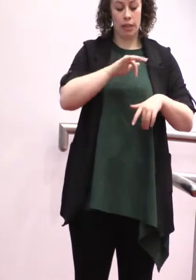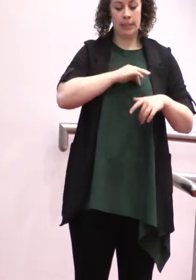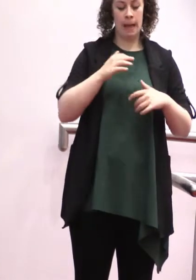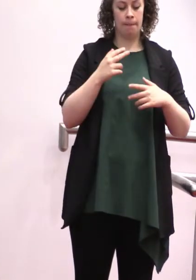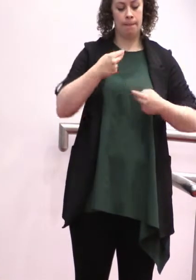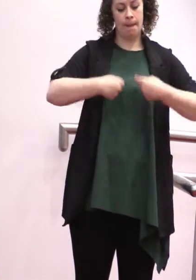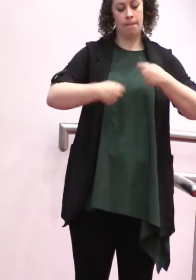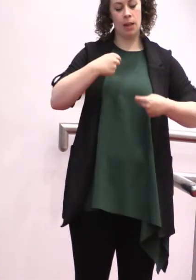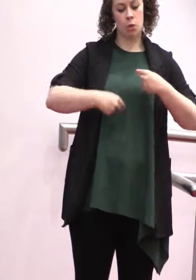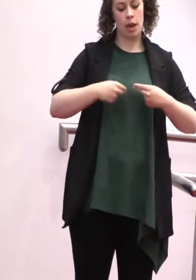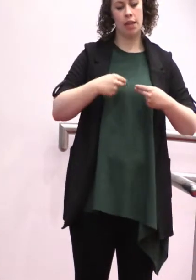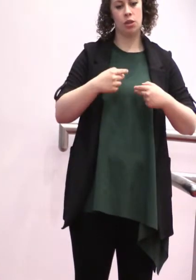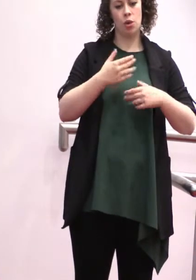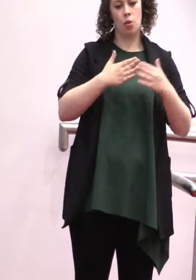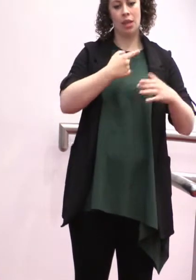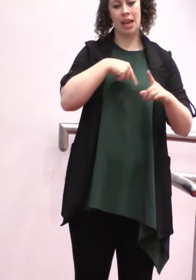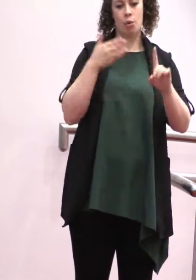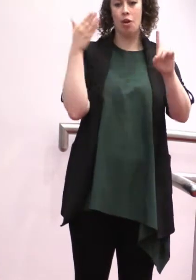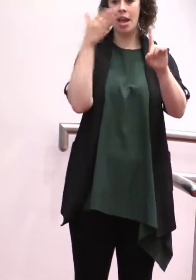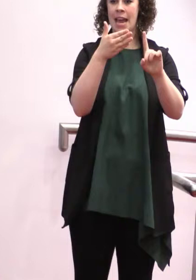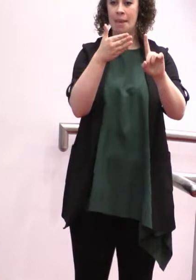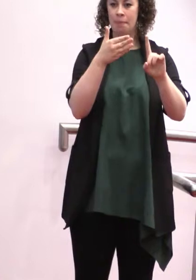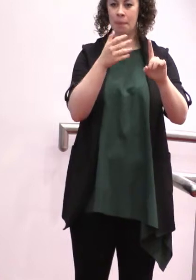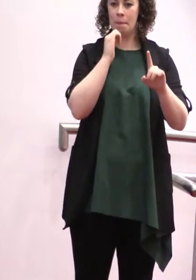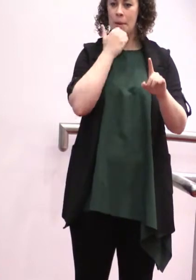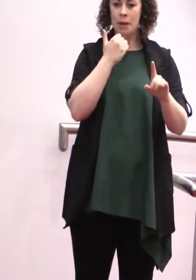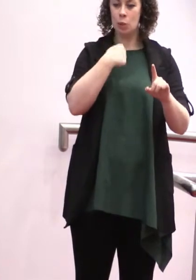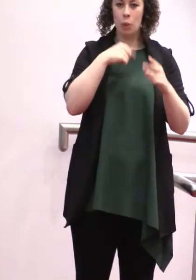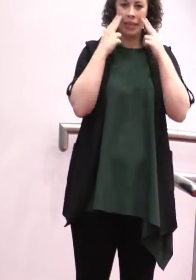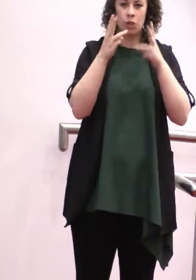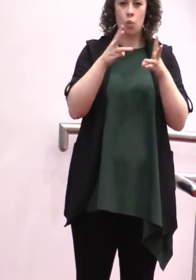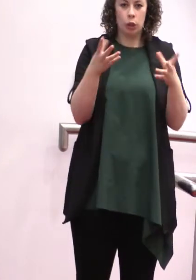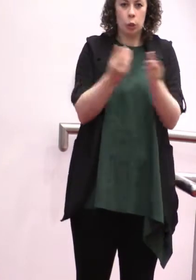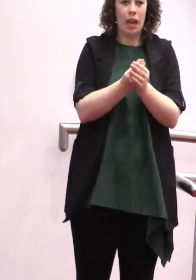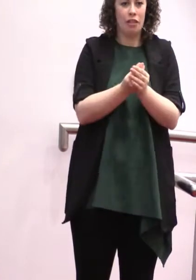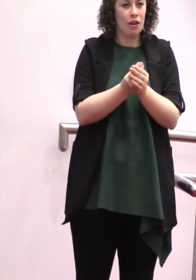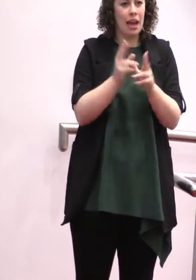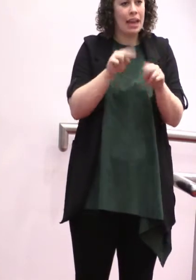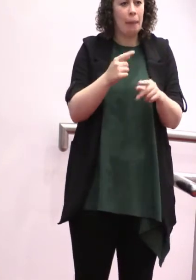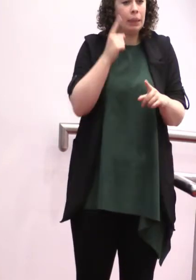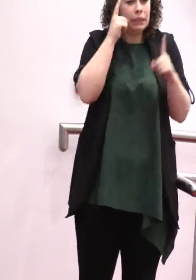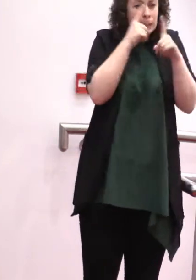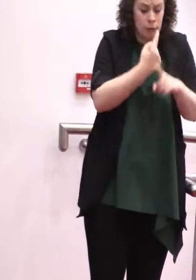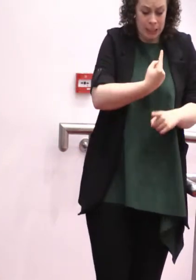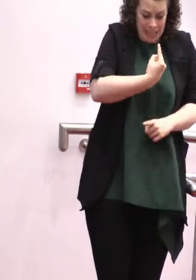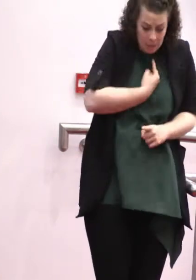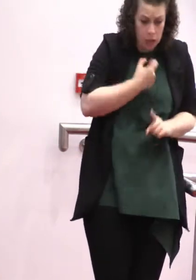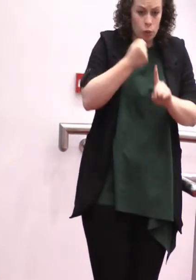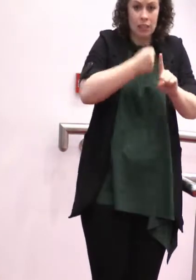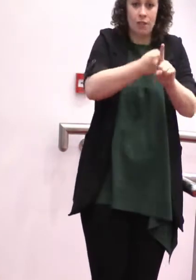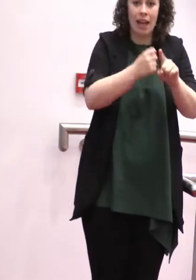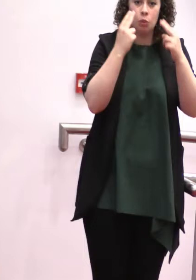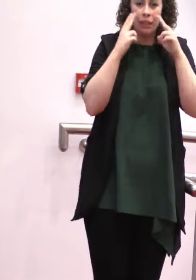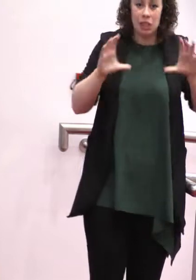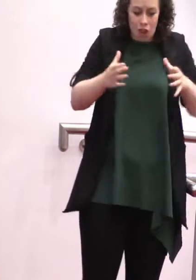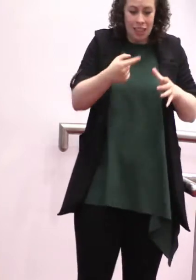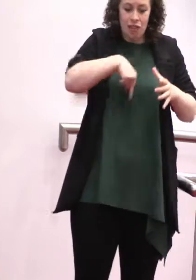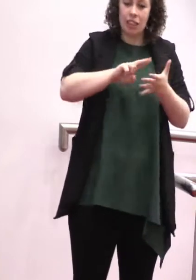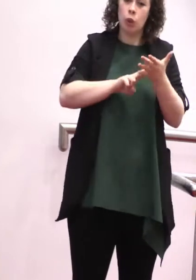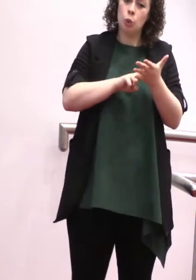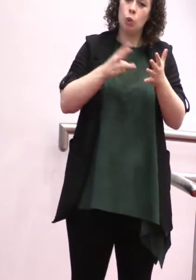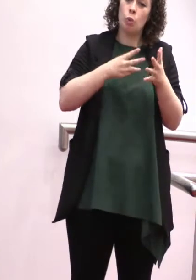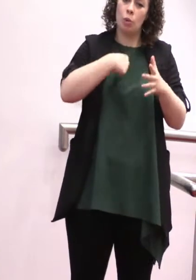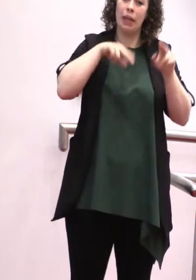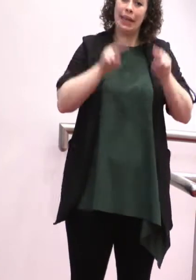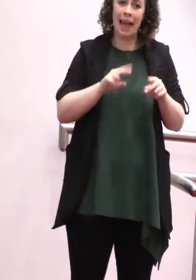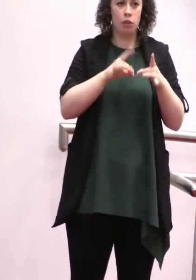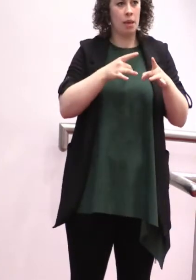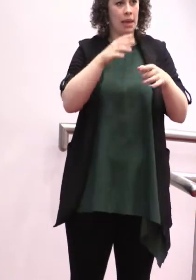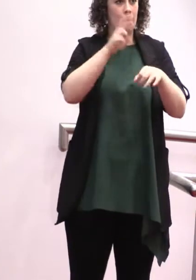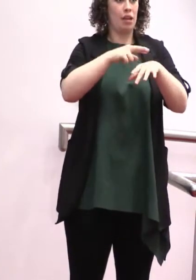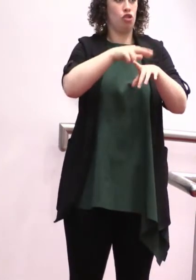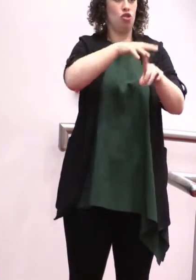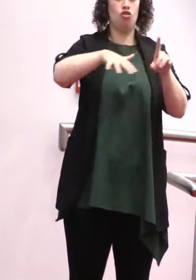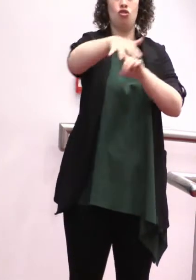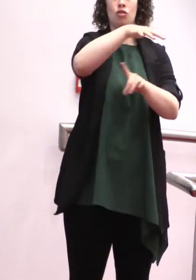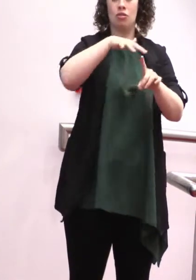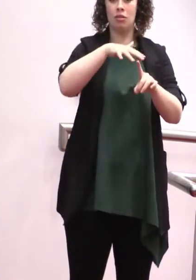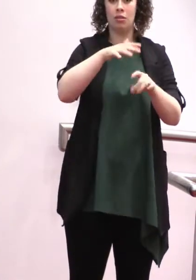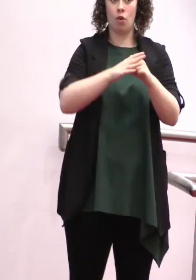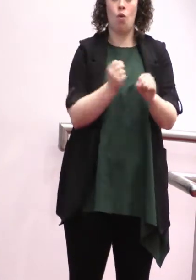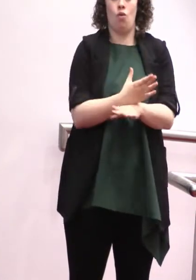It's important to show solidarity for disabled people.